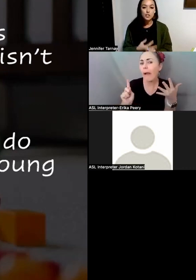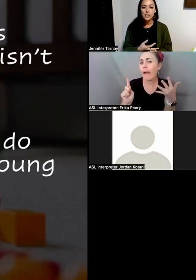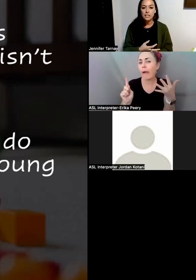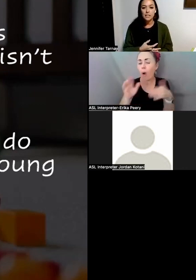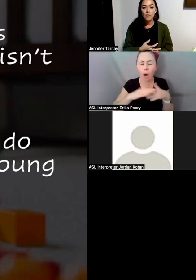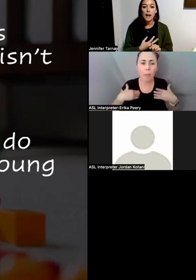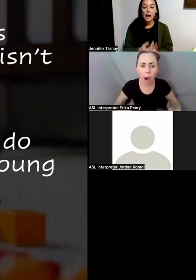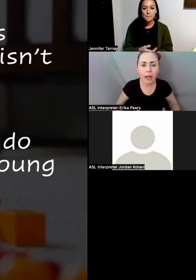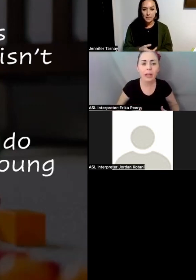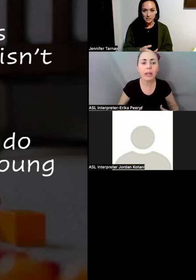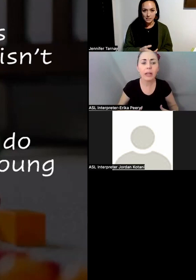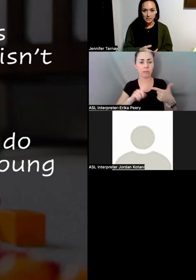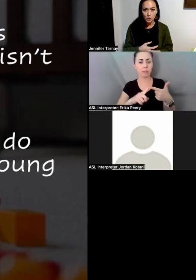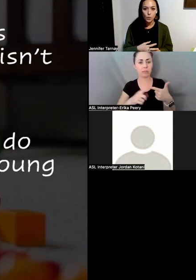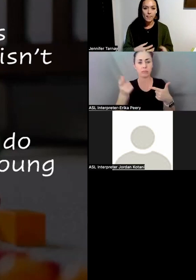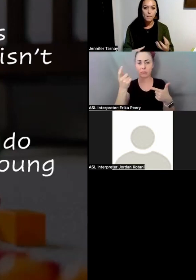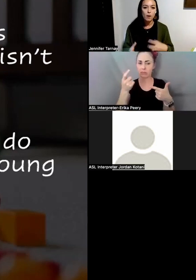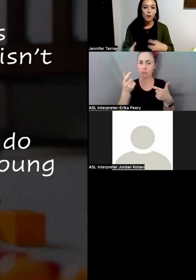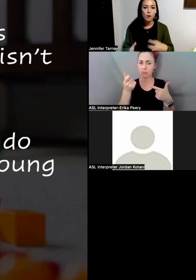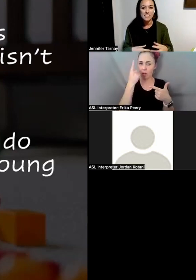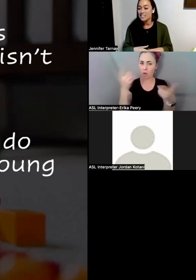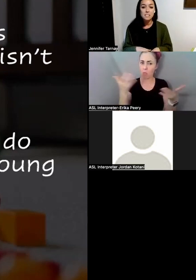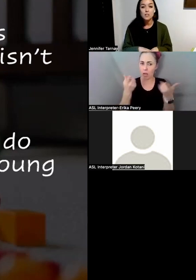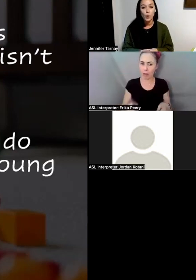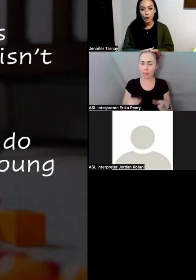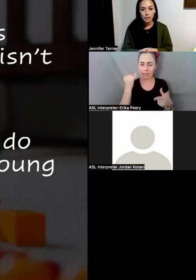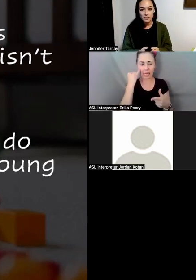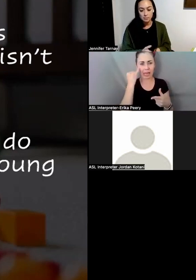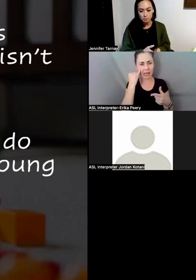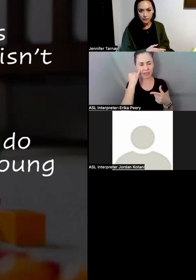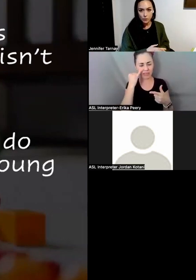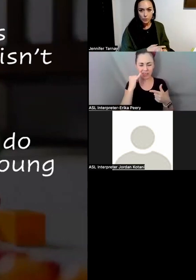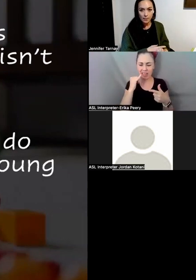and understanding of what happens whether that processing doesn't work typically or